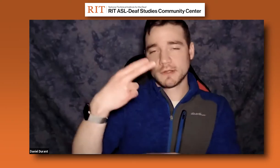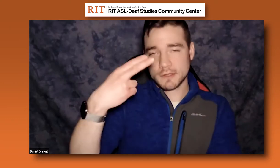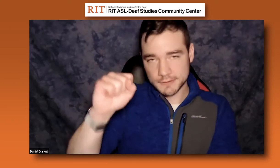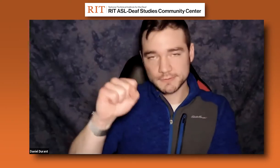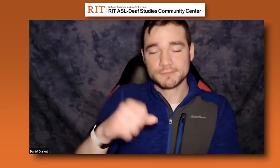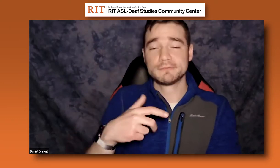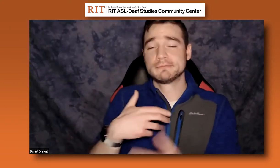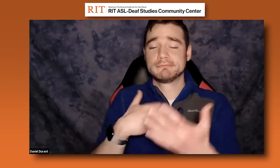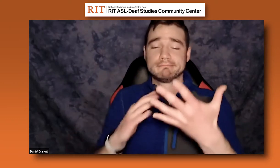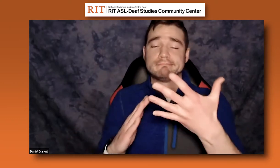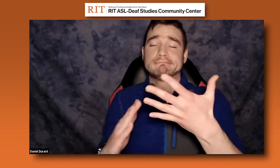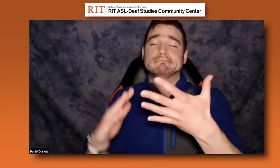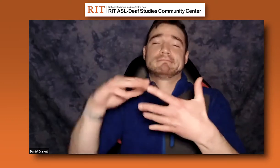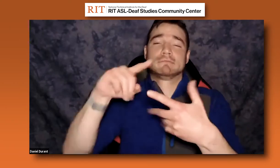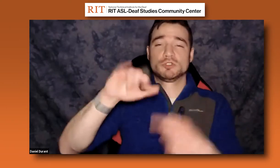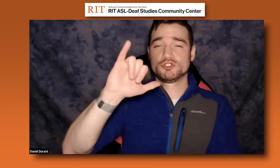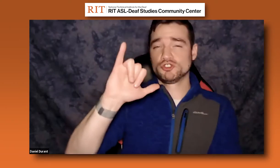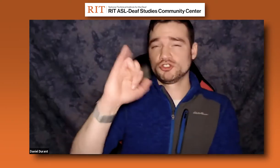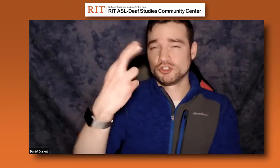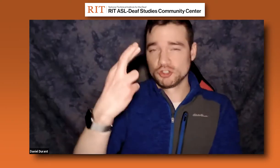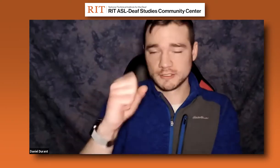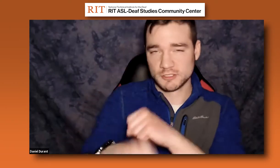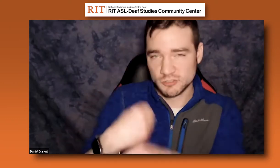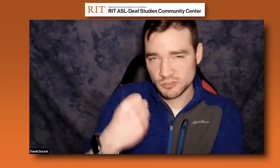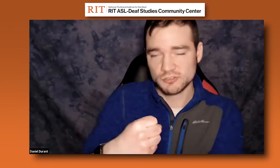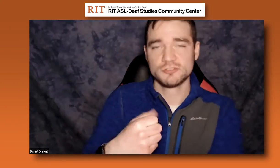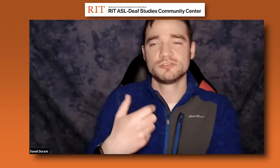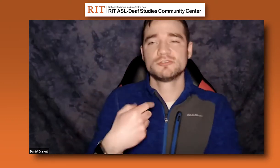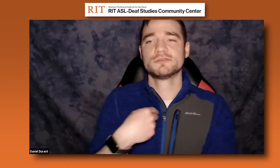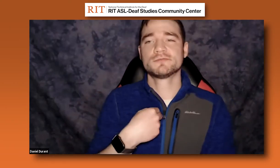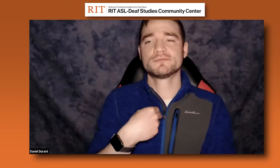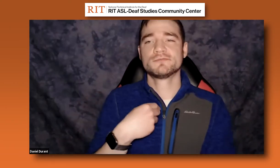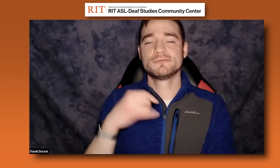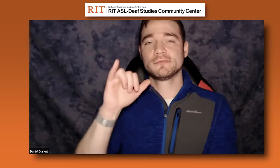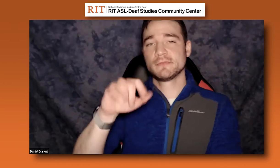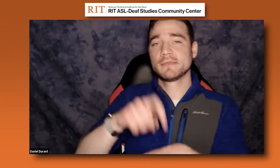Now, when I was in high school, it was my junior year.